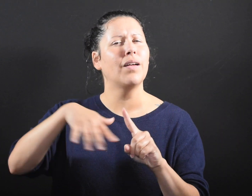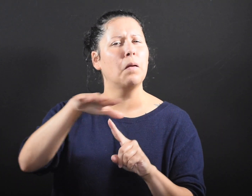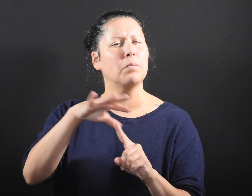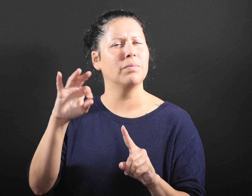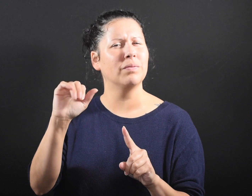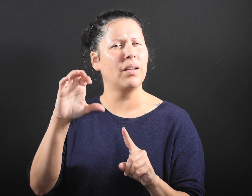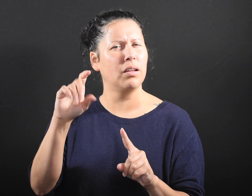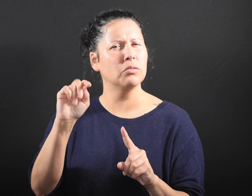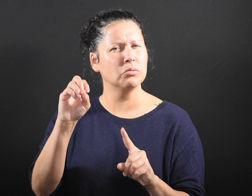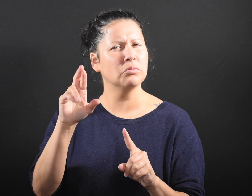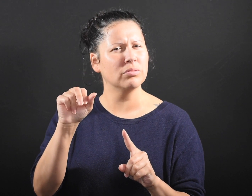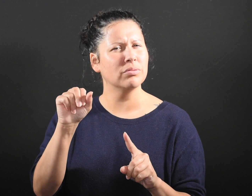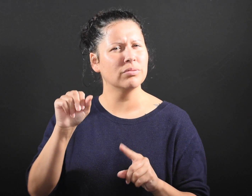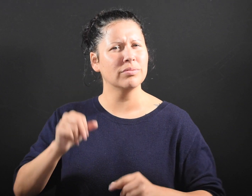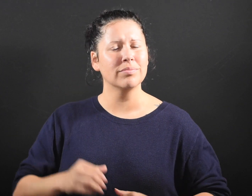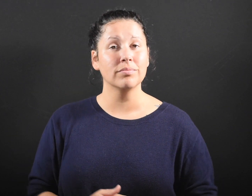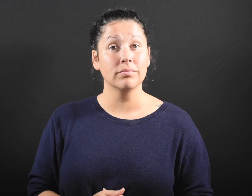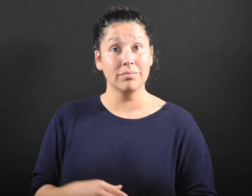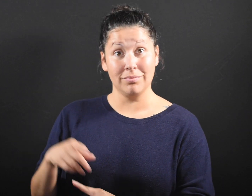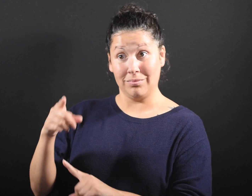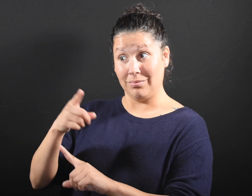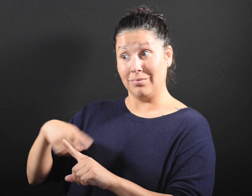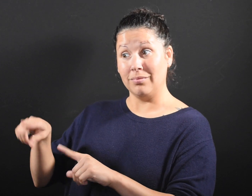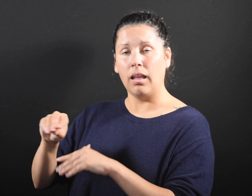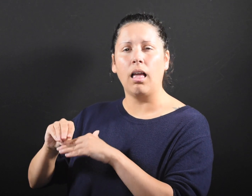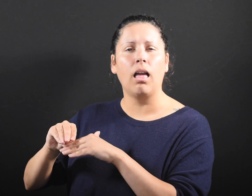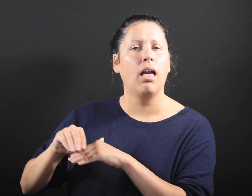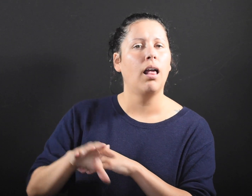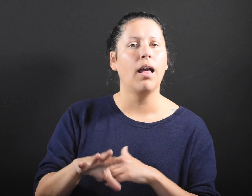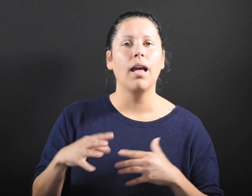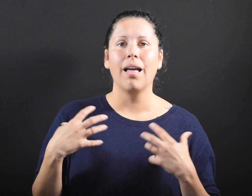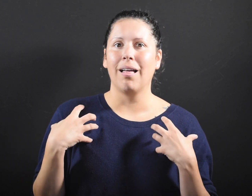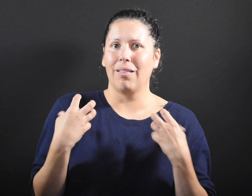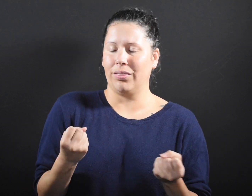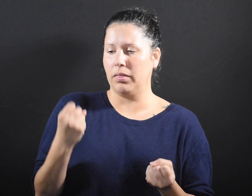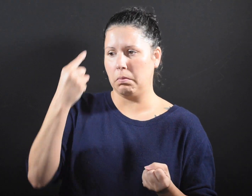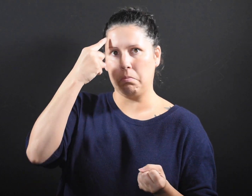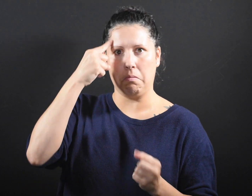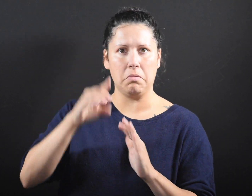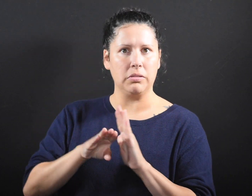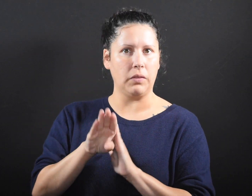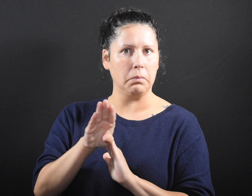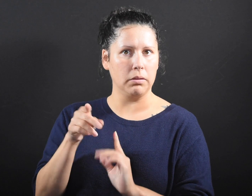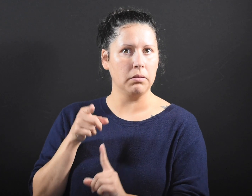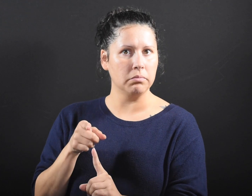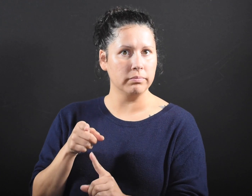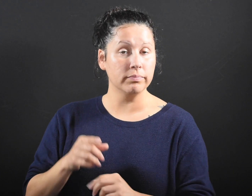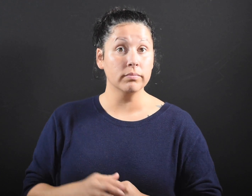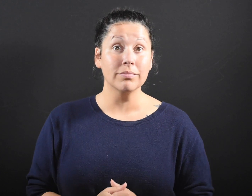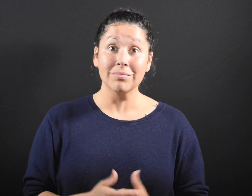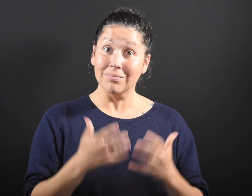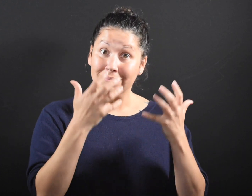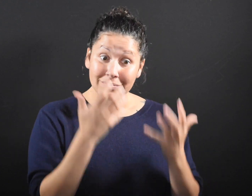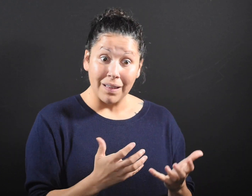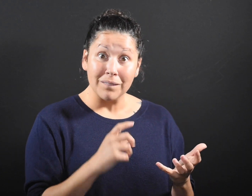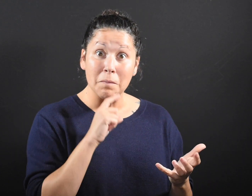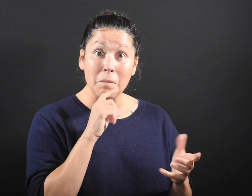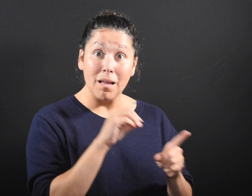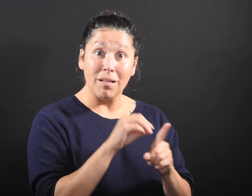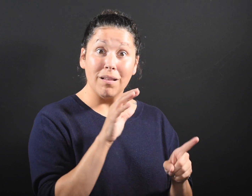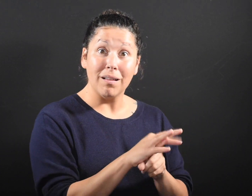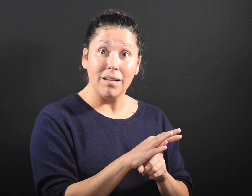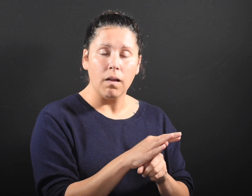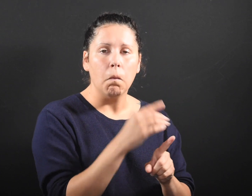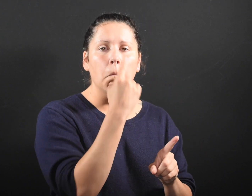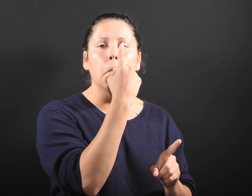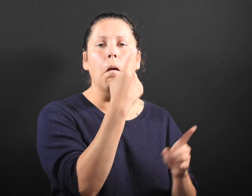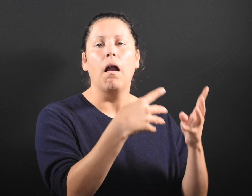brain development, and heavy metal exposure is just one of these factors.